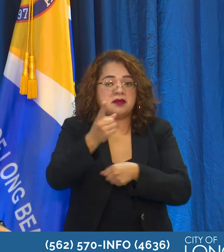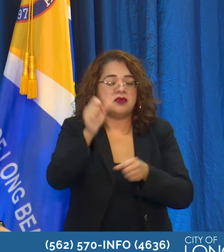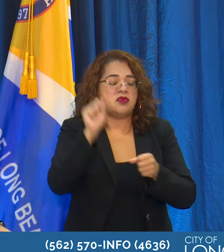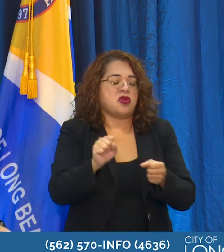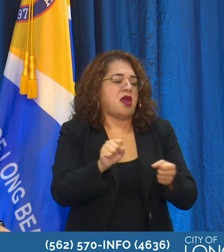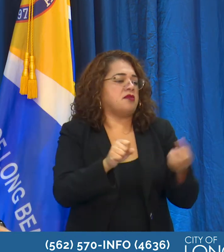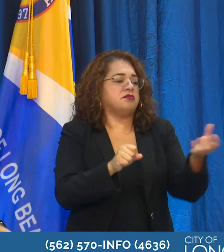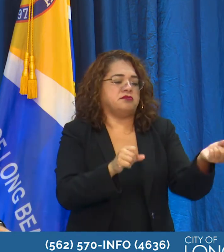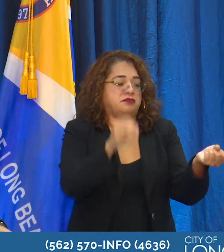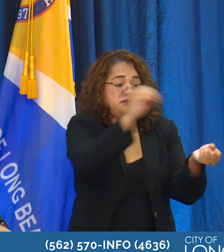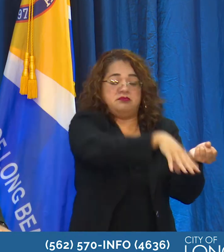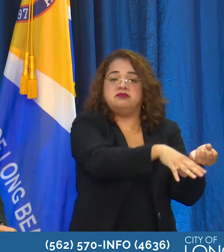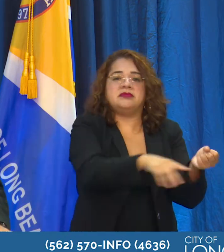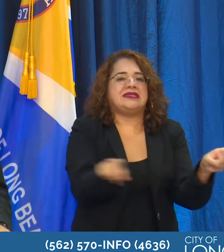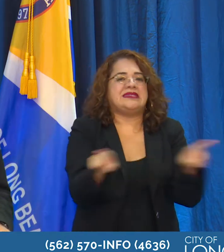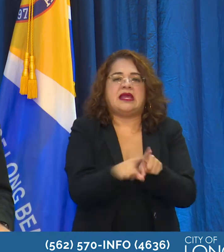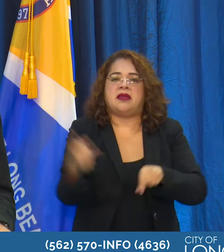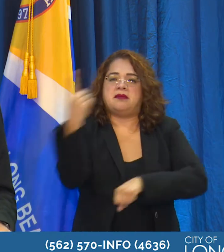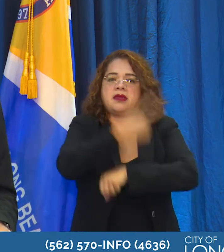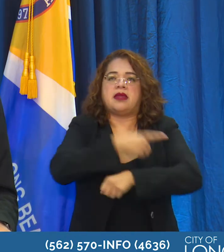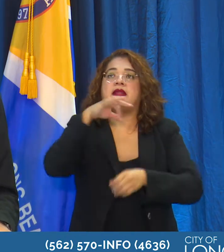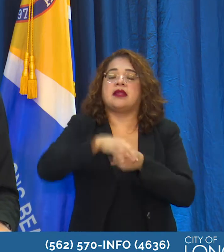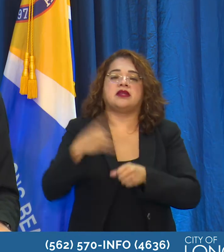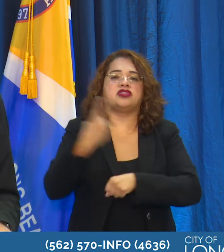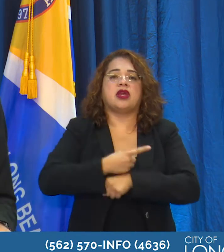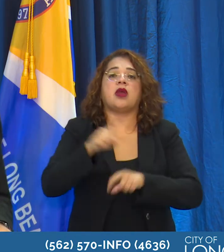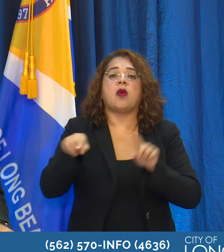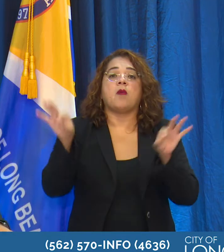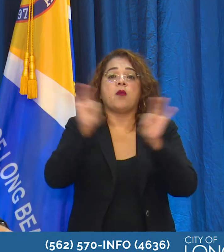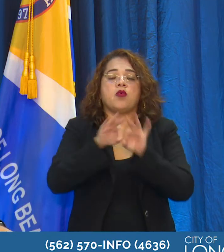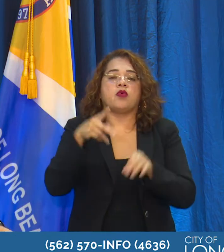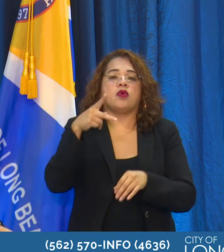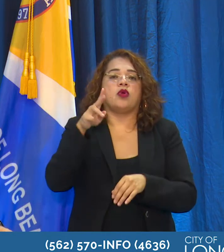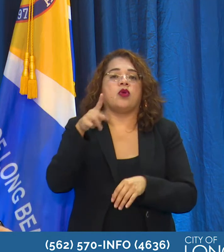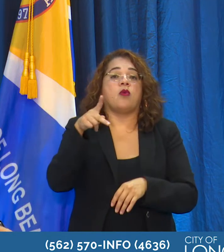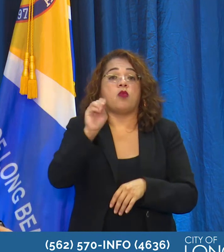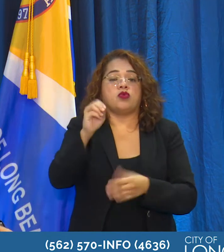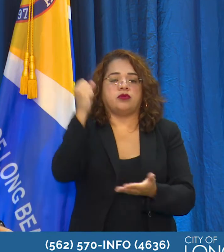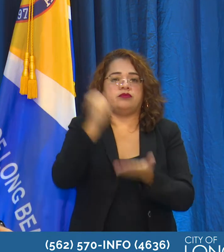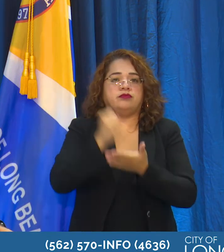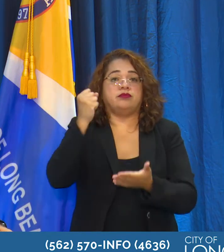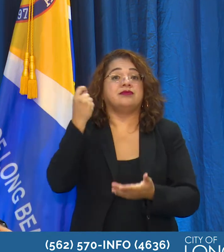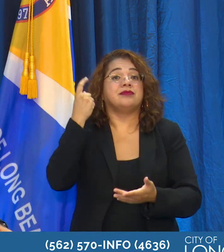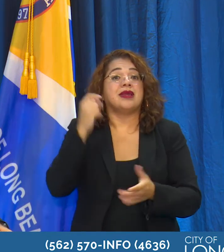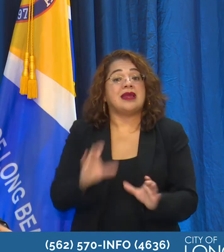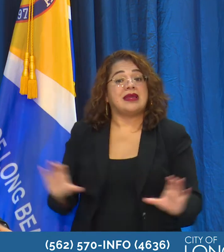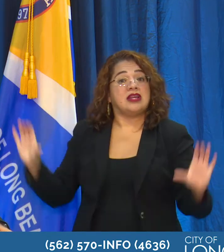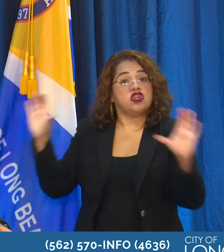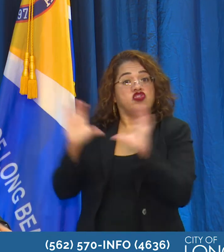So the election won't be certified for a couple of weeks after the election.